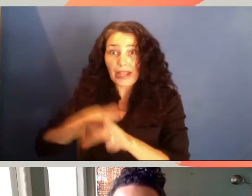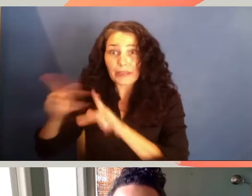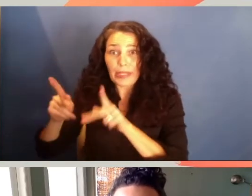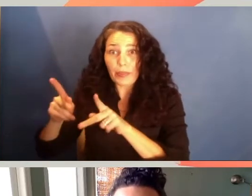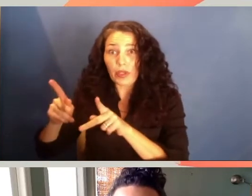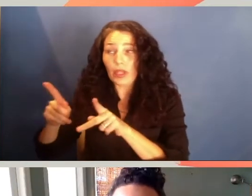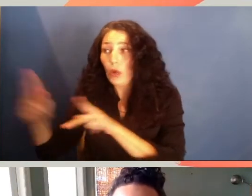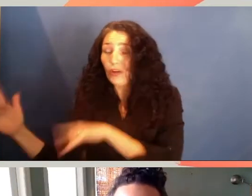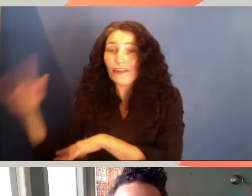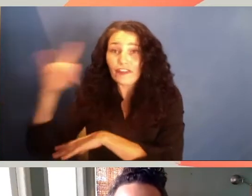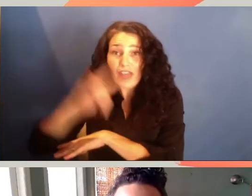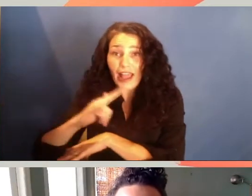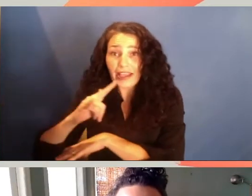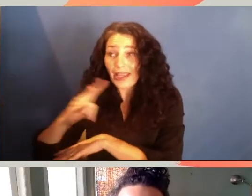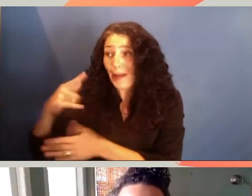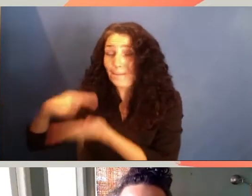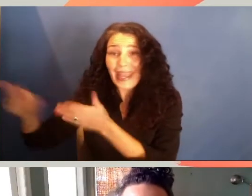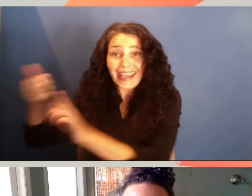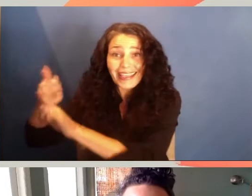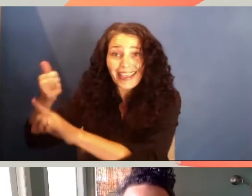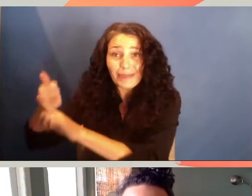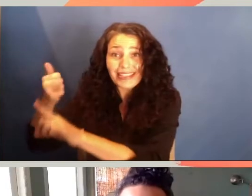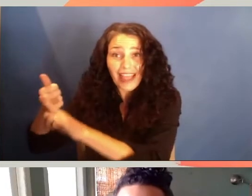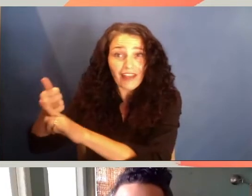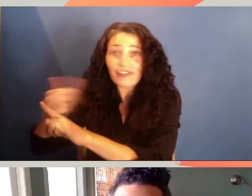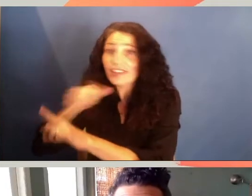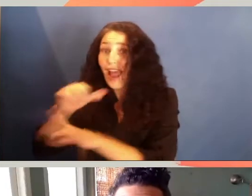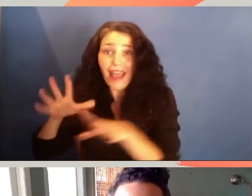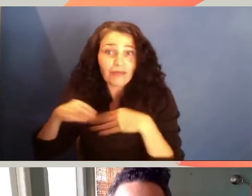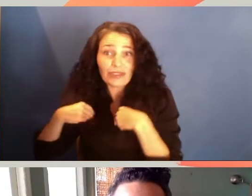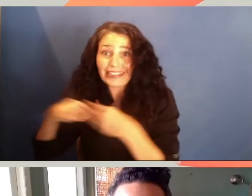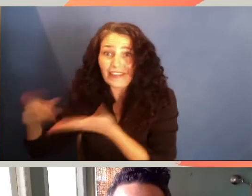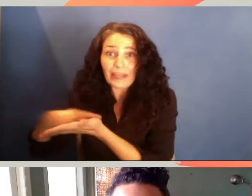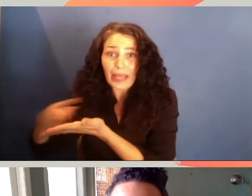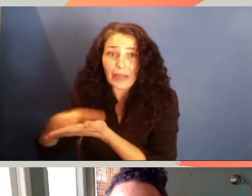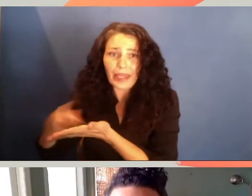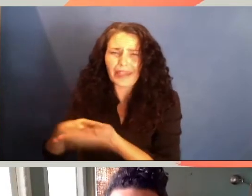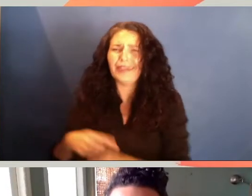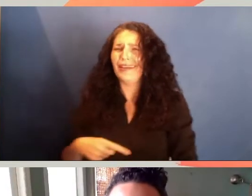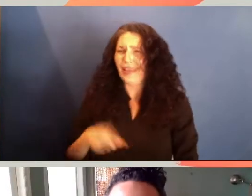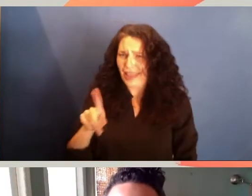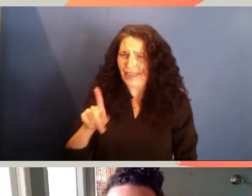and she said, "I'm not going to set unless everybody here is getting paid."